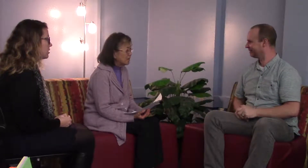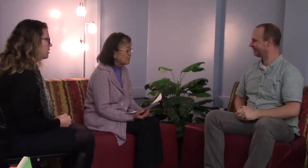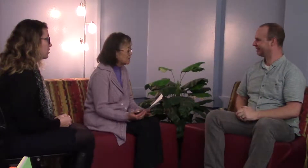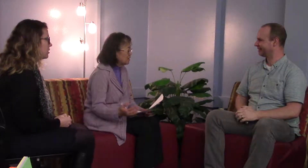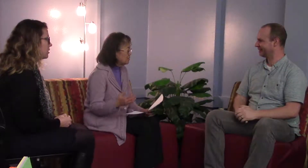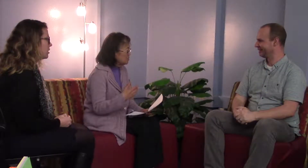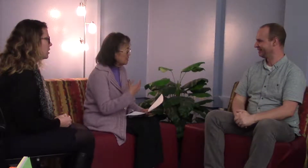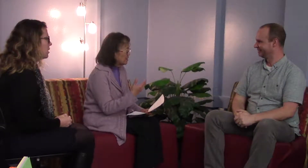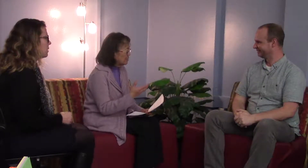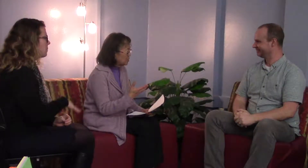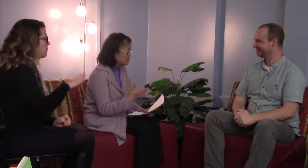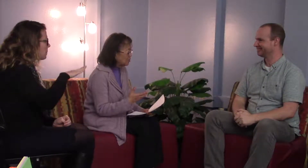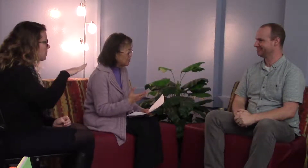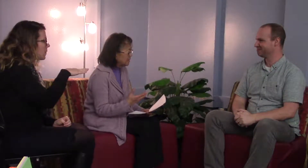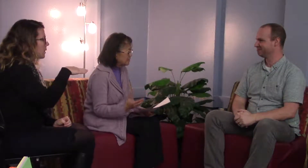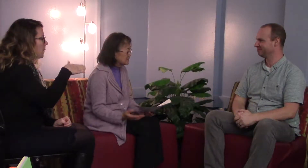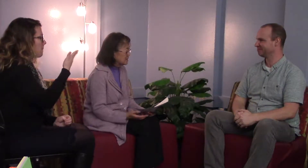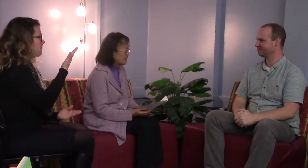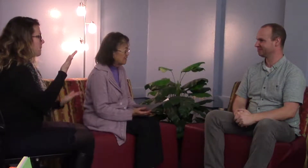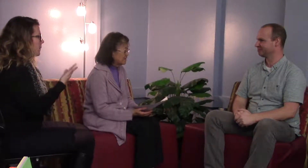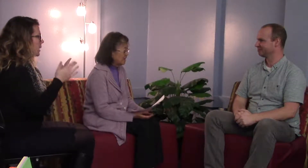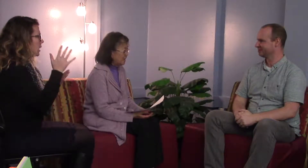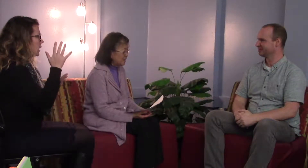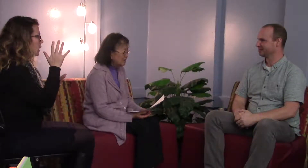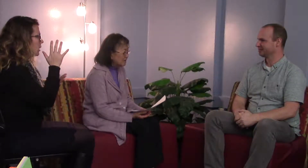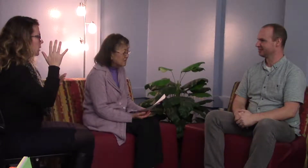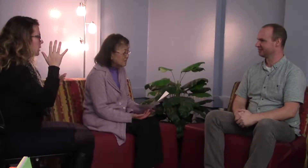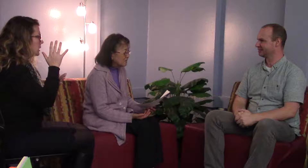Tu: Can you elaborate more about this Deaf gain?